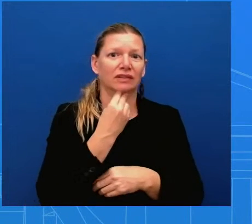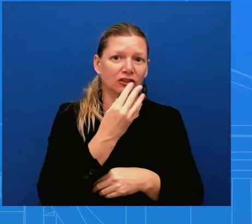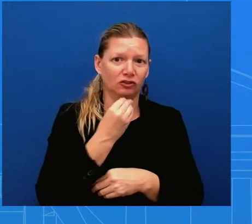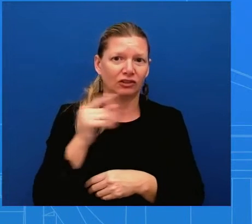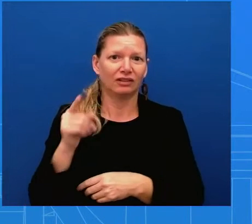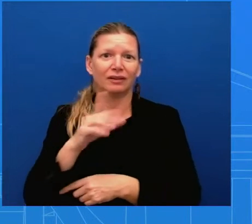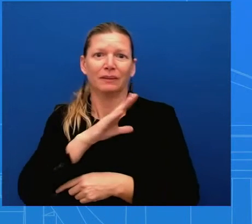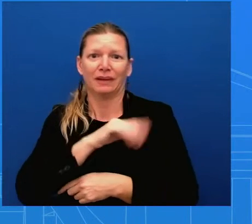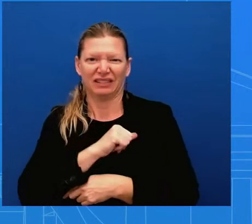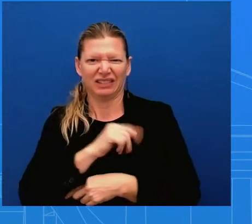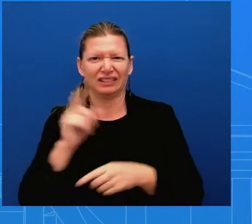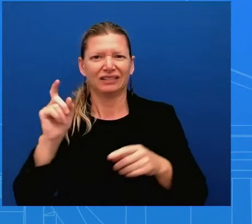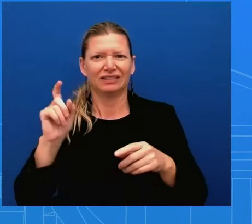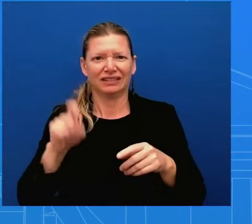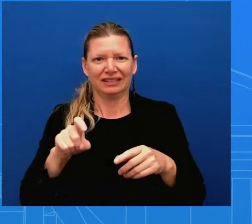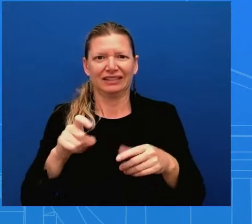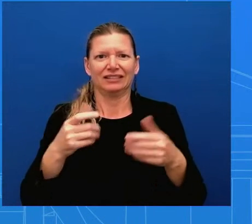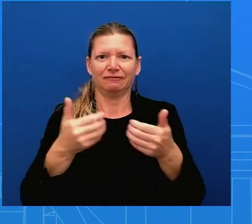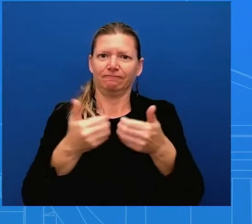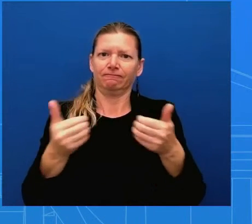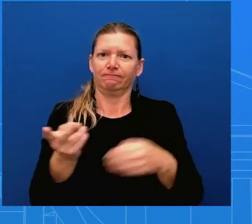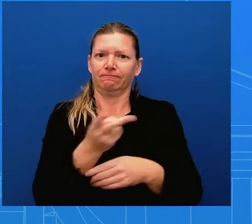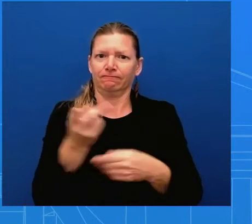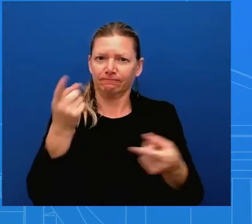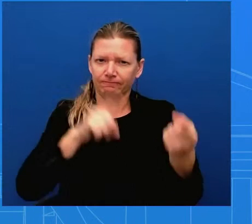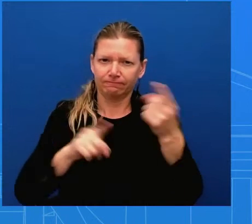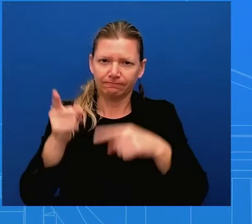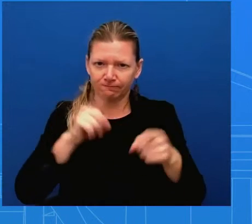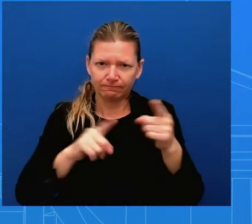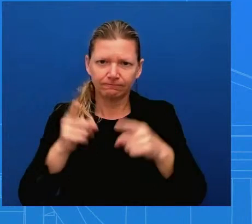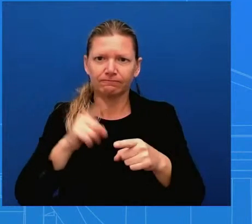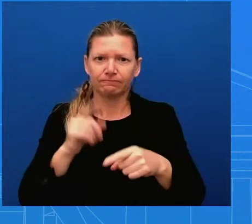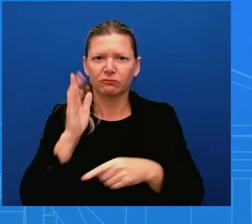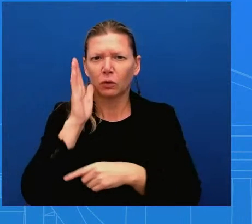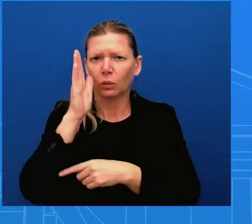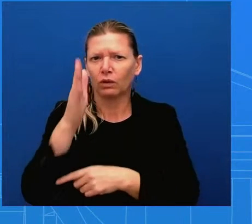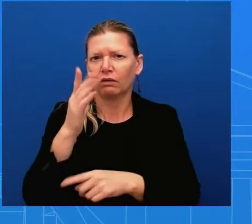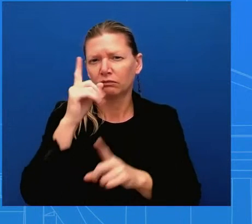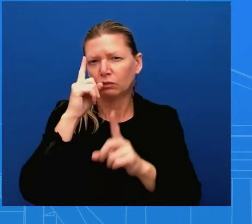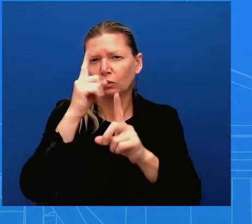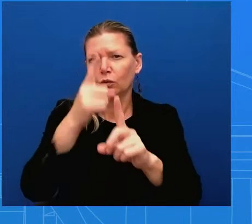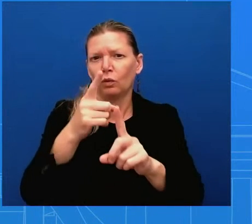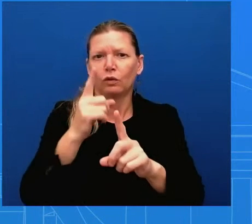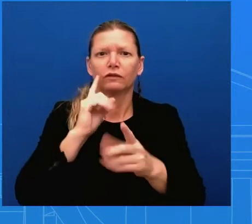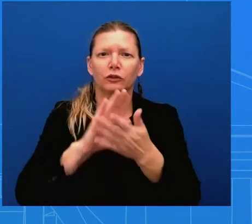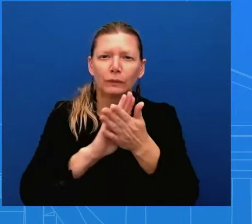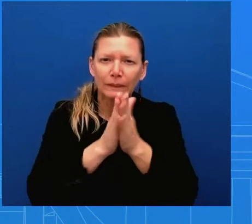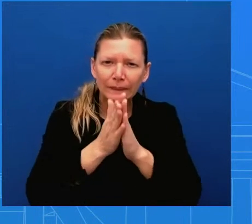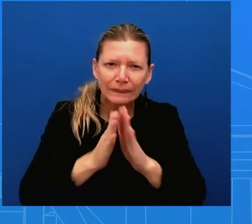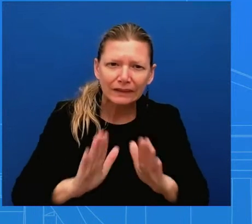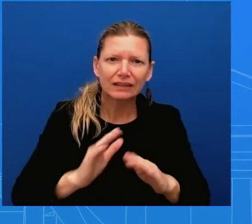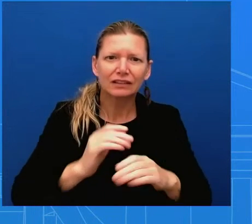as well as a future of dignity, security, and prosperity for the Palestinian people. One last thing.